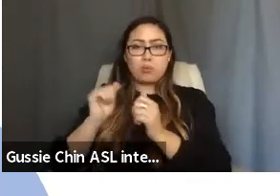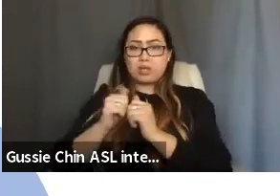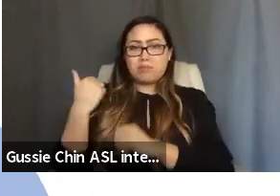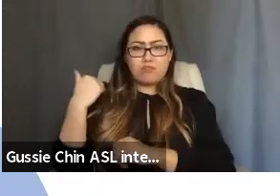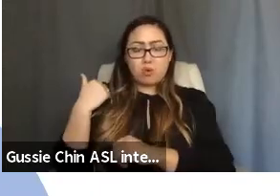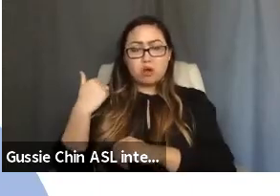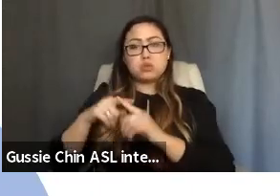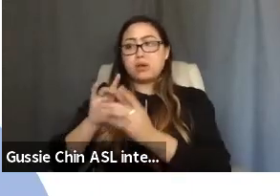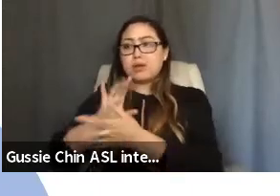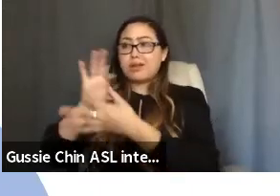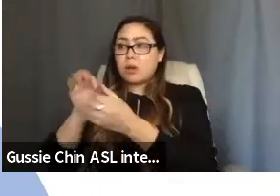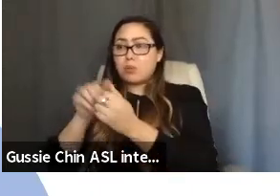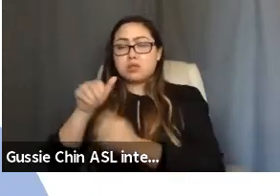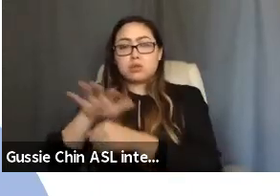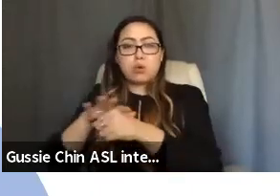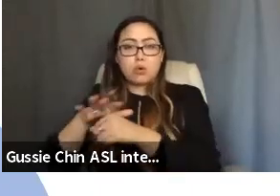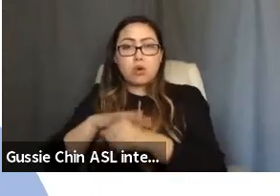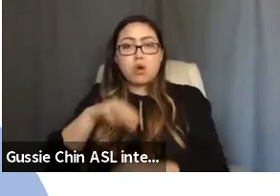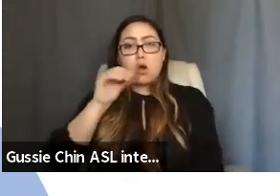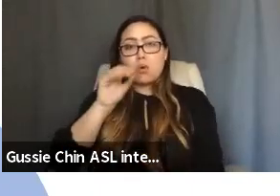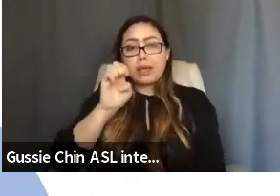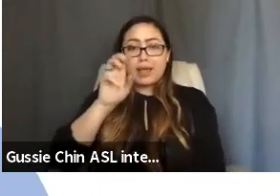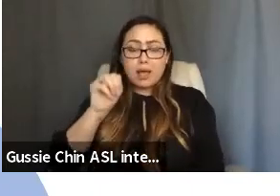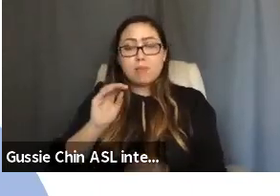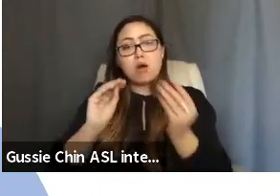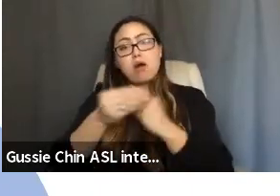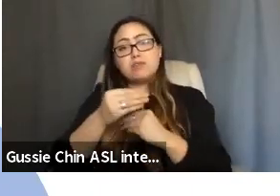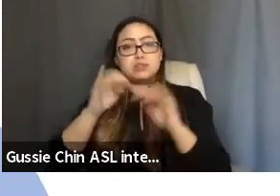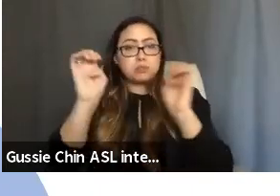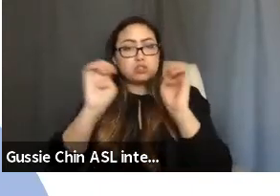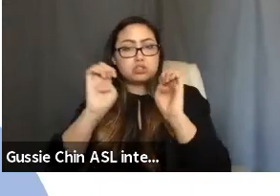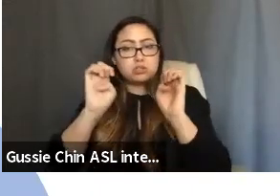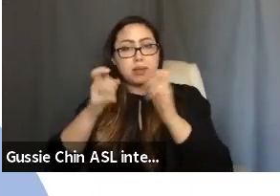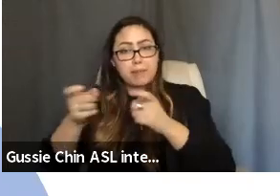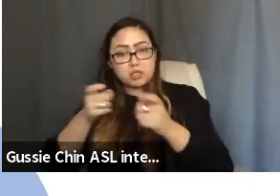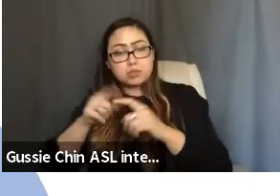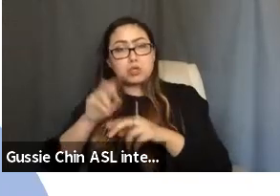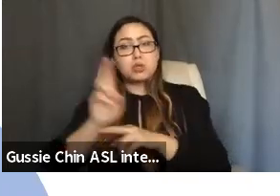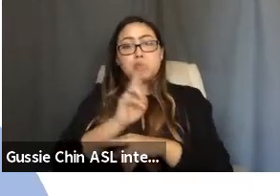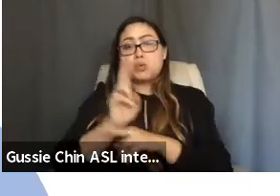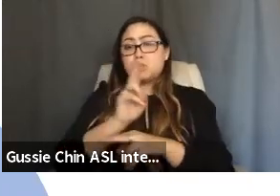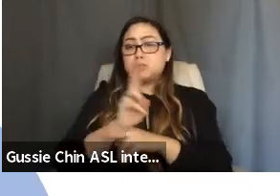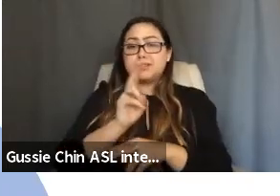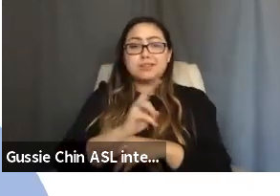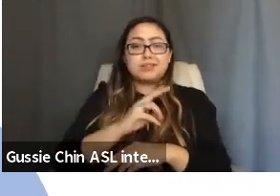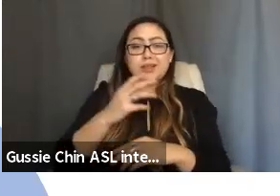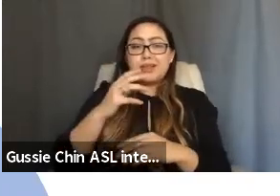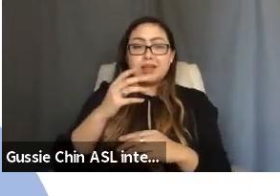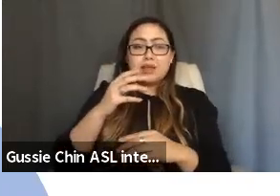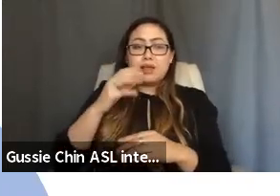OEMs, office of emergency management, to use CARES Act funds or FEMA reimbursement to purchase and